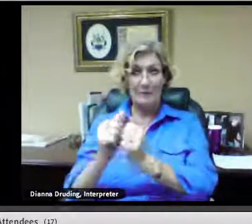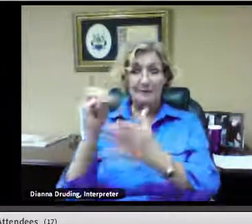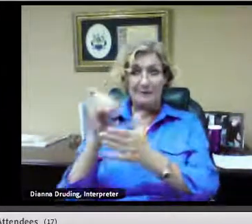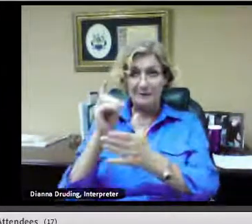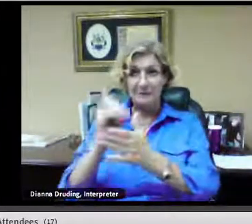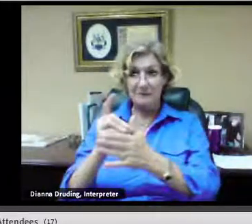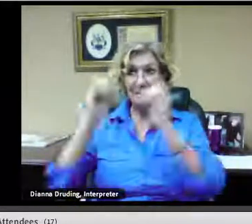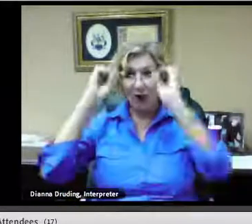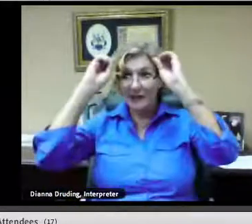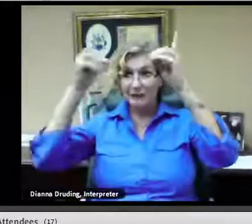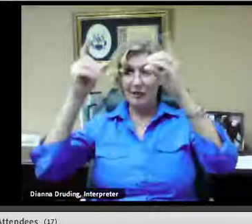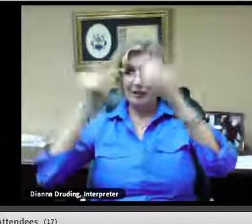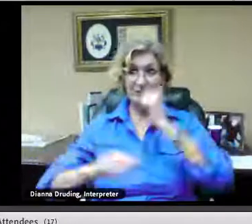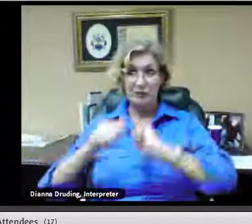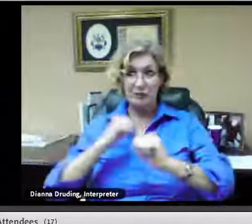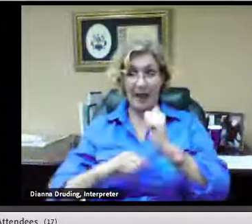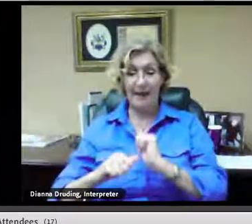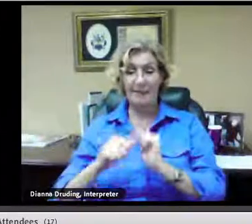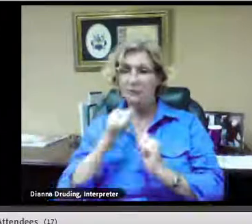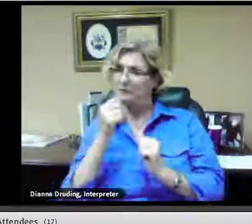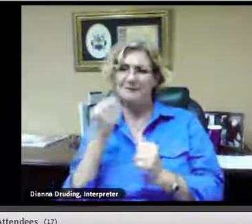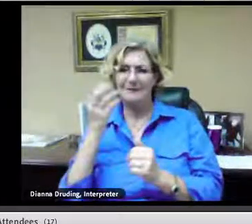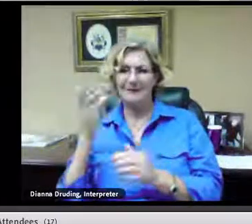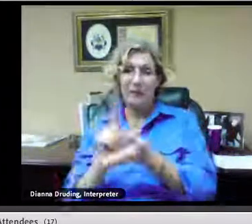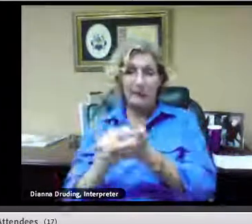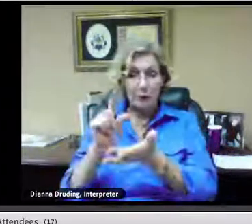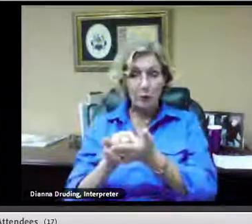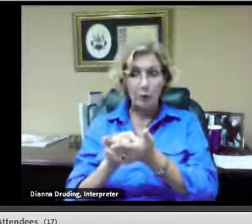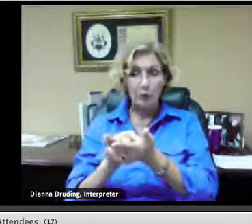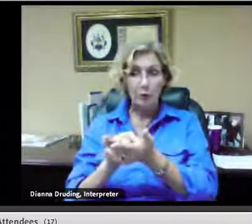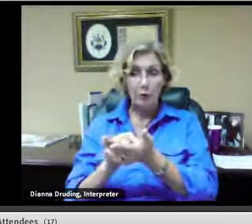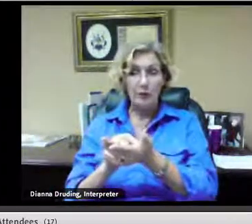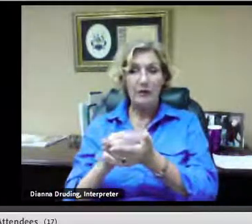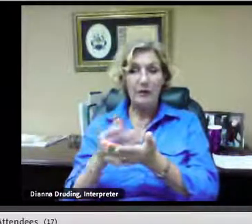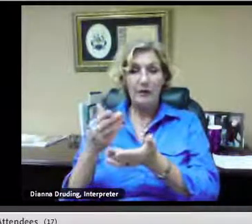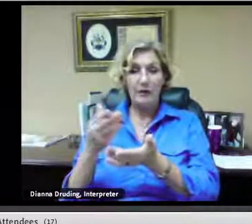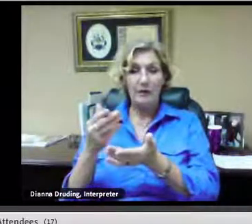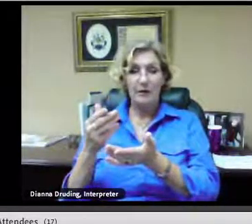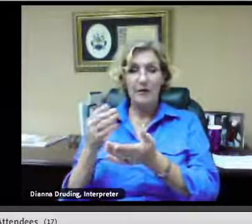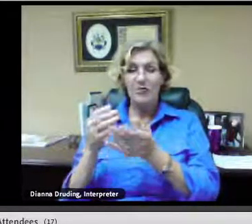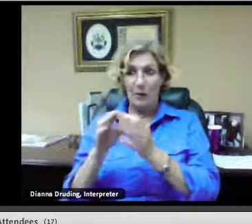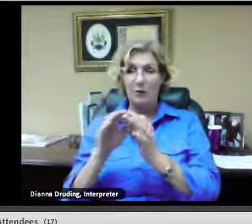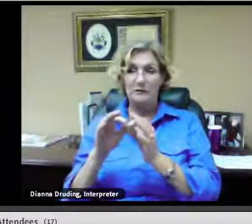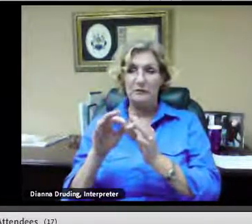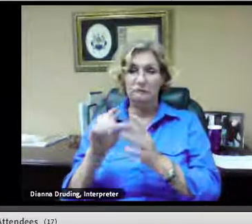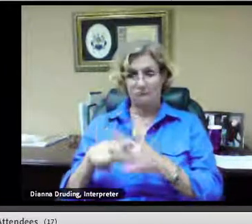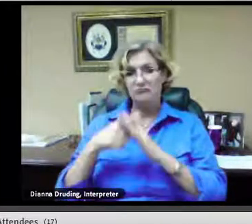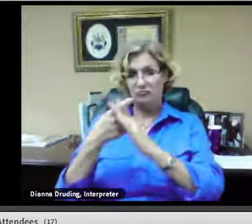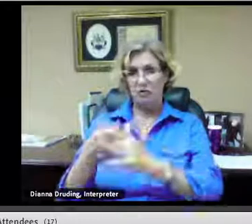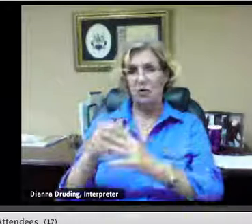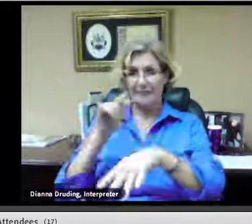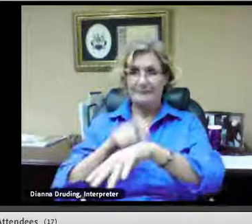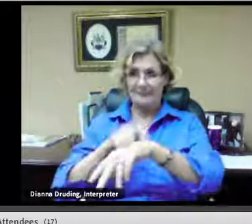was formed in this time period, ensuring that children with disabilities get a free